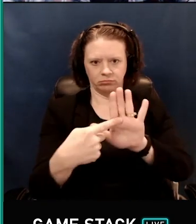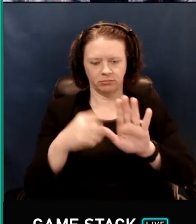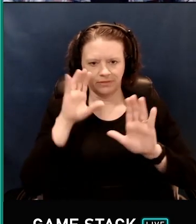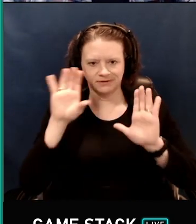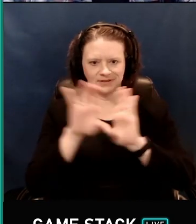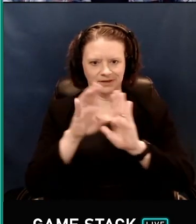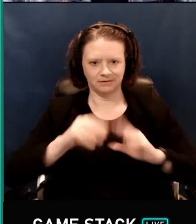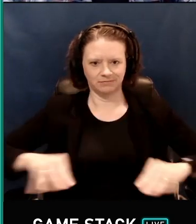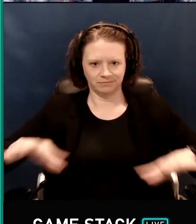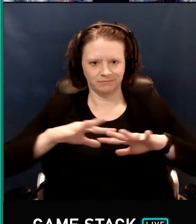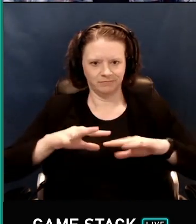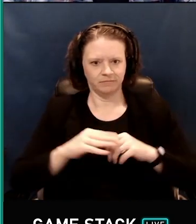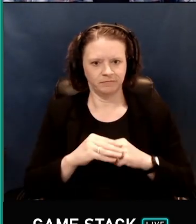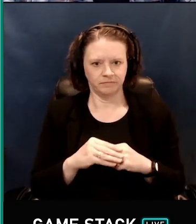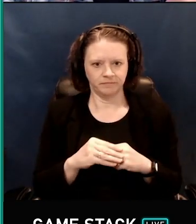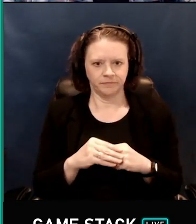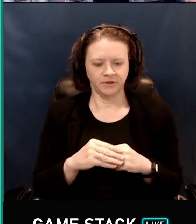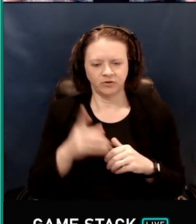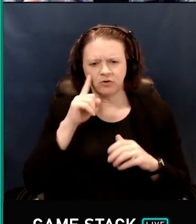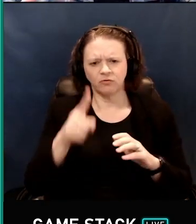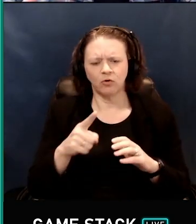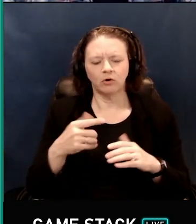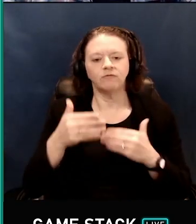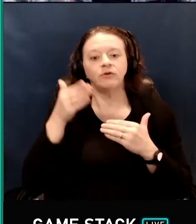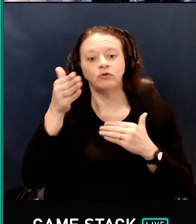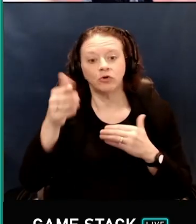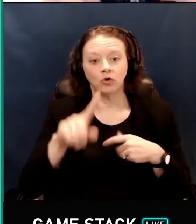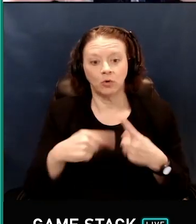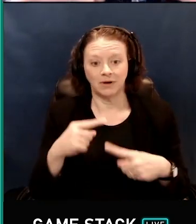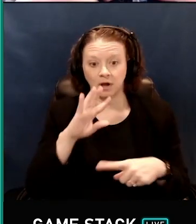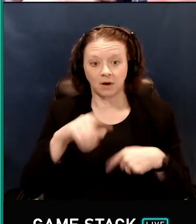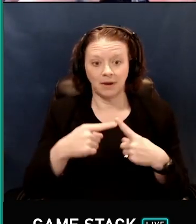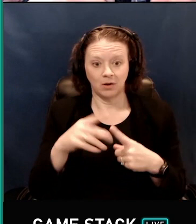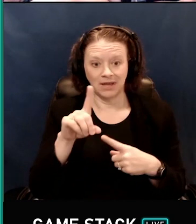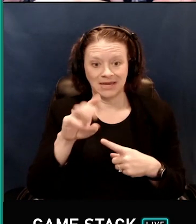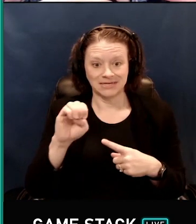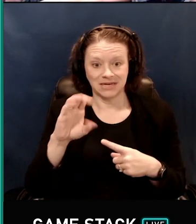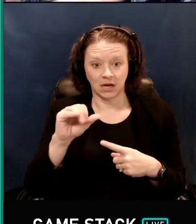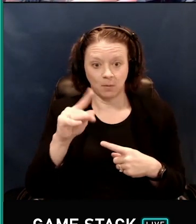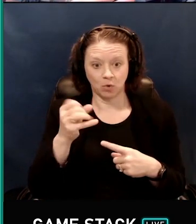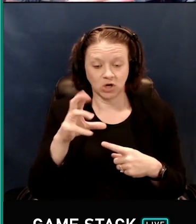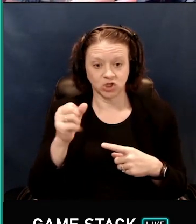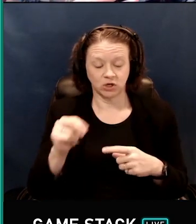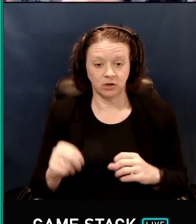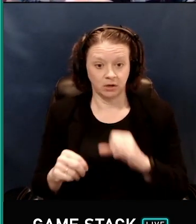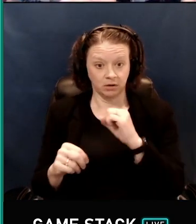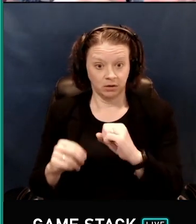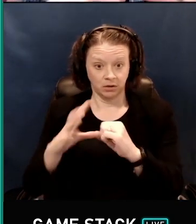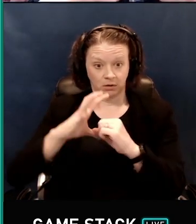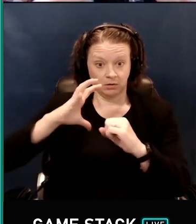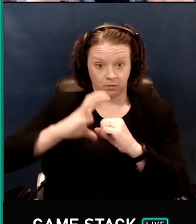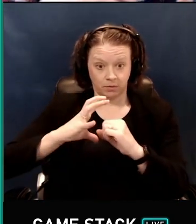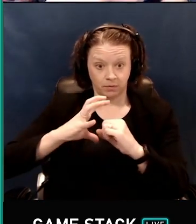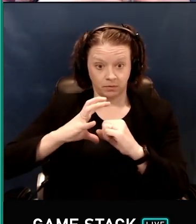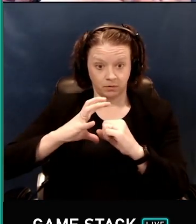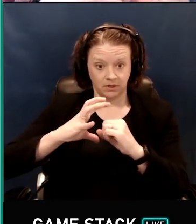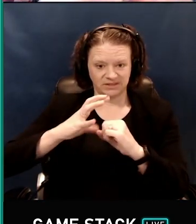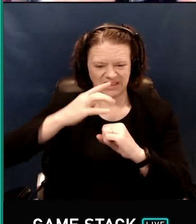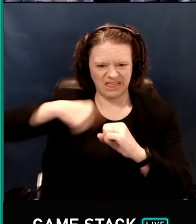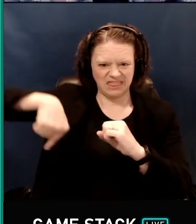when we talk about decompression, we're talking about that outer layer of compression, not the inner BC compression.